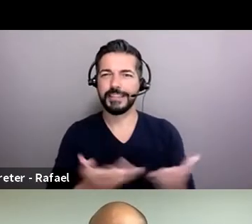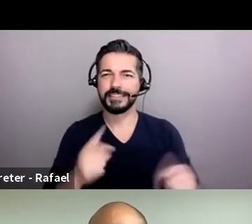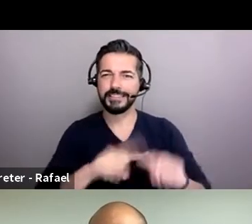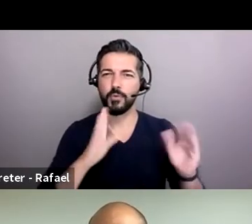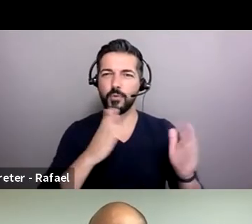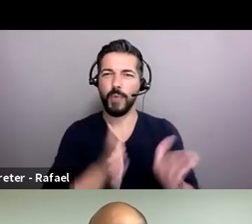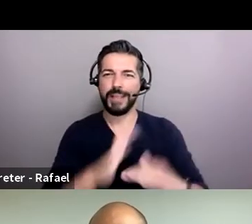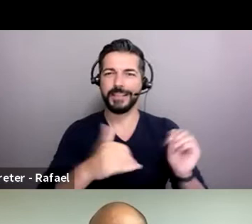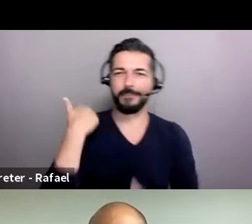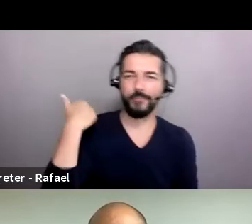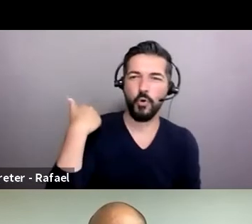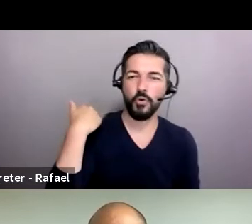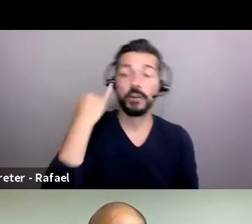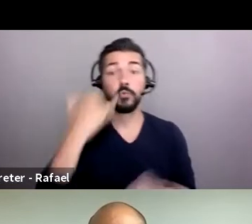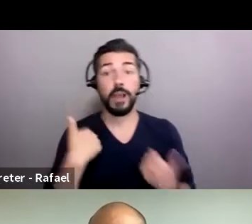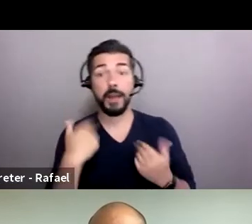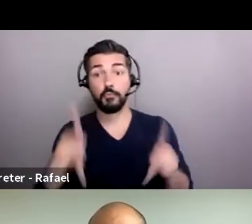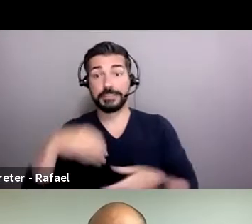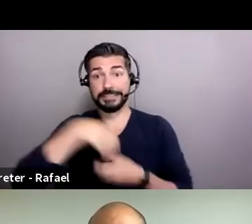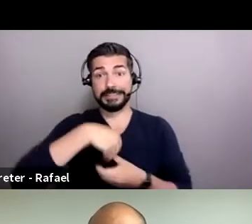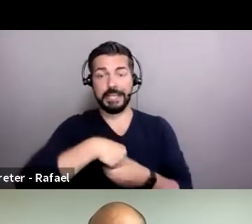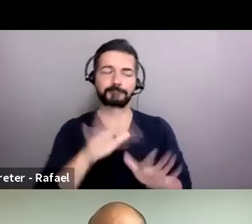And so having an in house person there who can influence